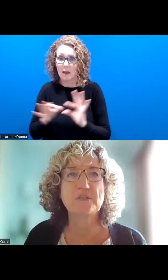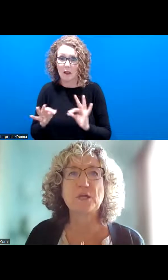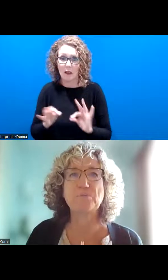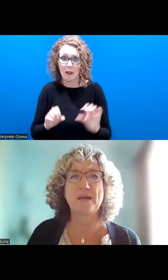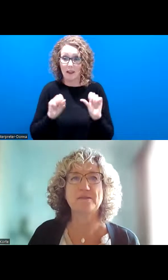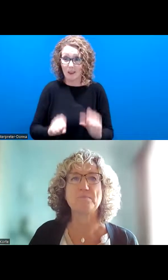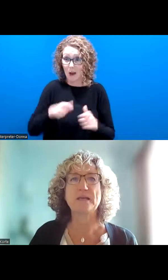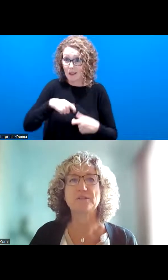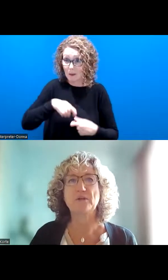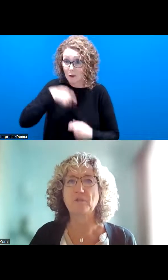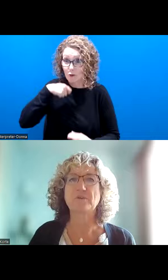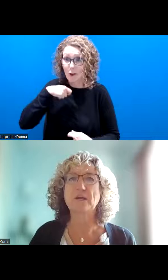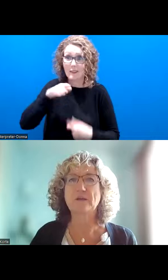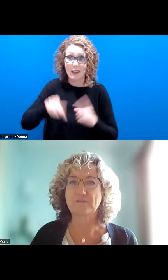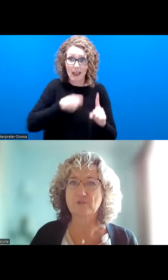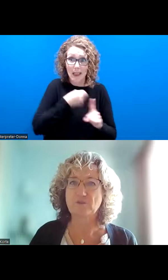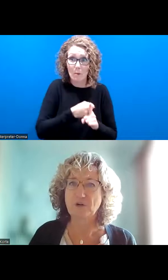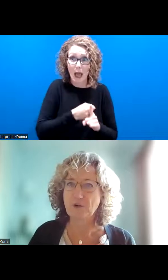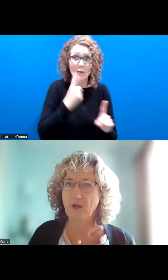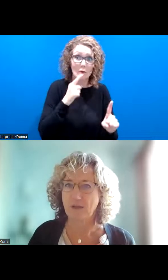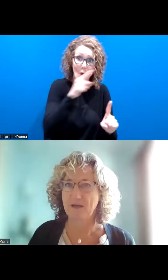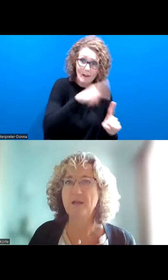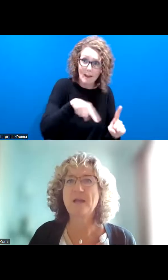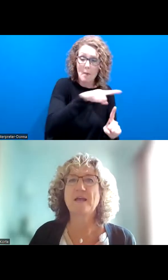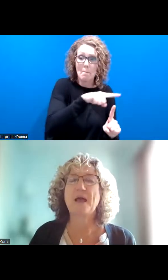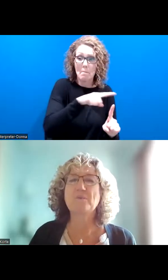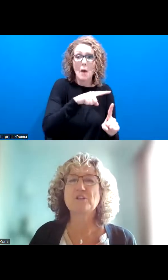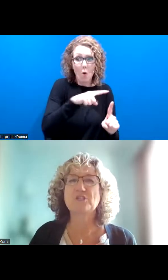like private long-term care insurance. And the program reduces the need to raise taxes